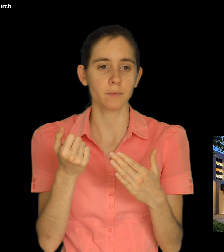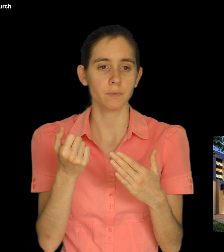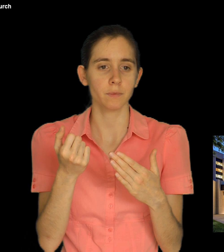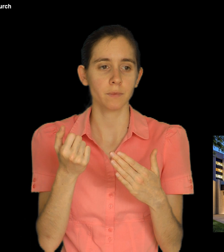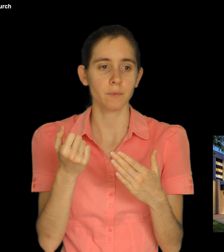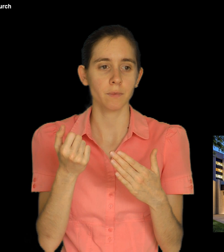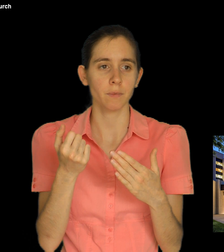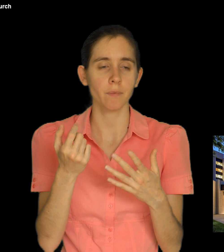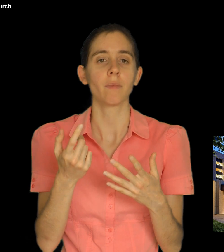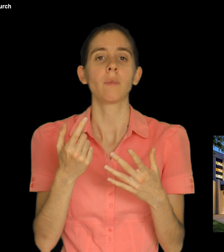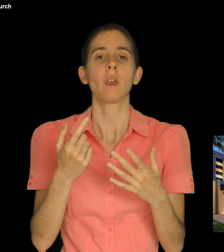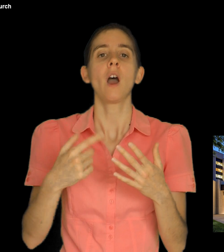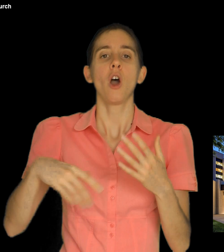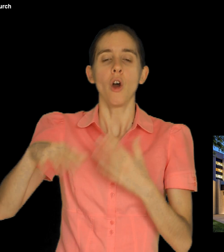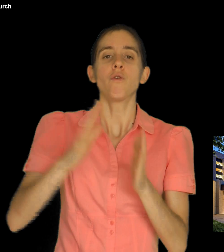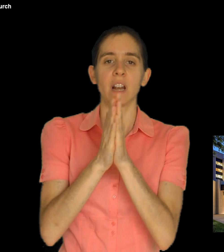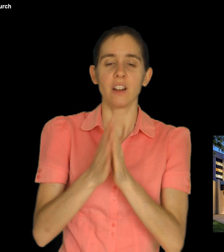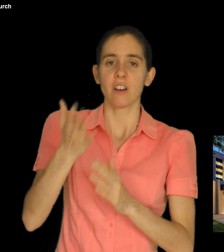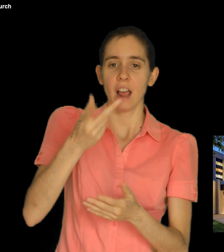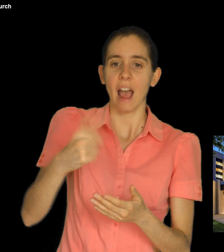likely to influence than cardiovascular